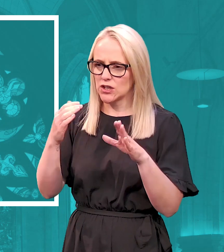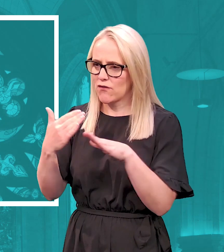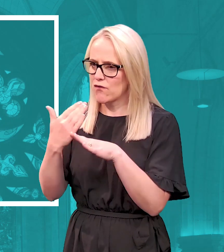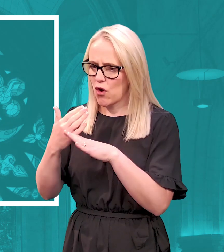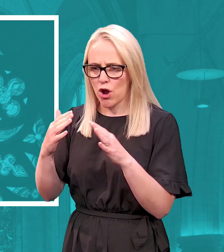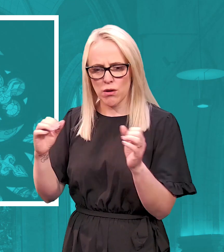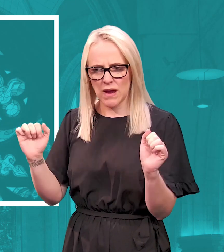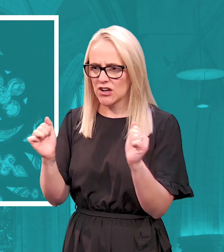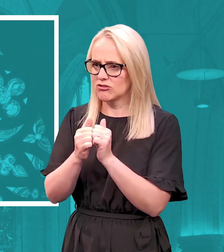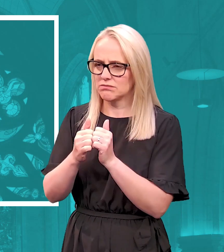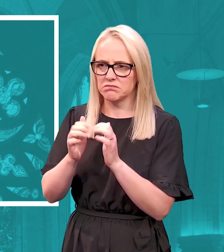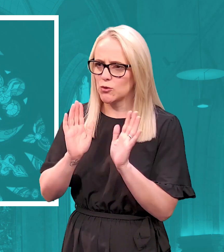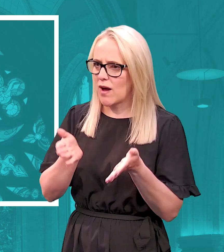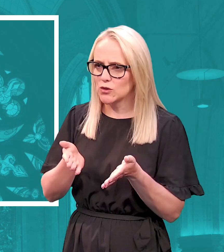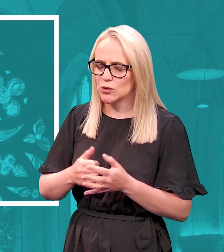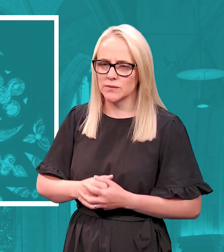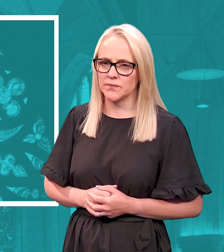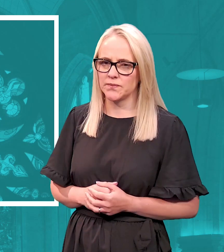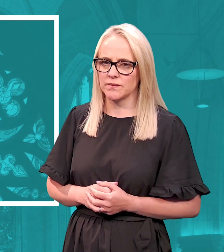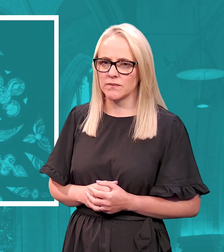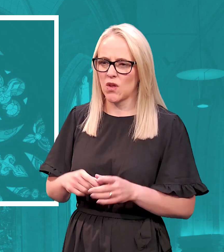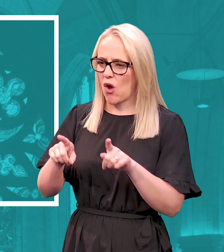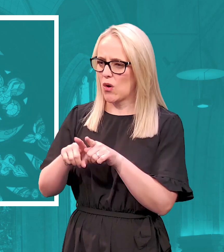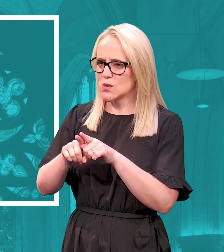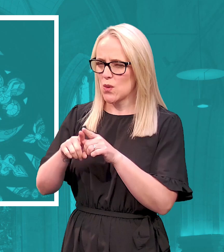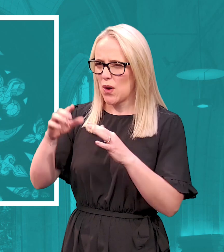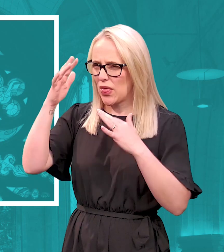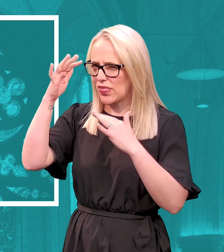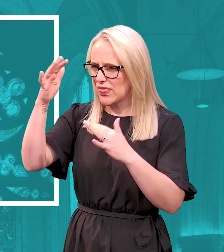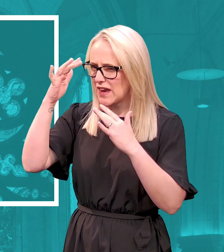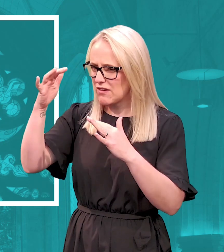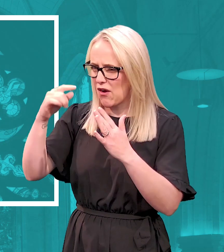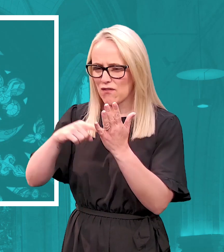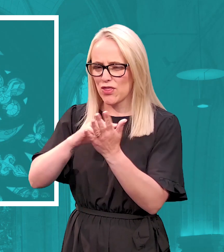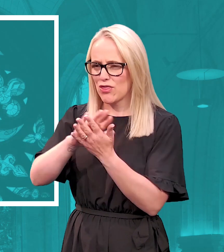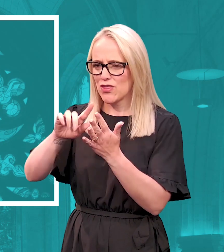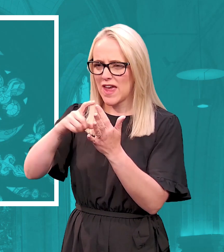You don't have to know the second theory of thermodynamics in physics to serve.